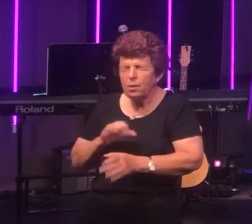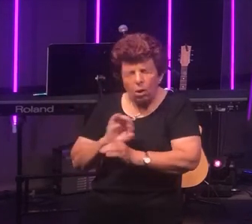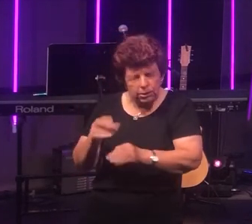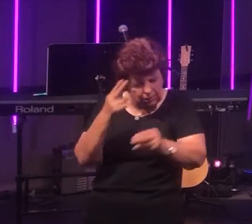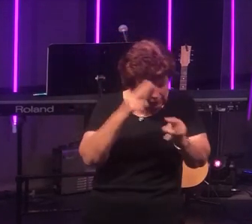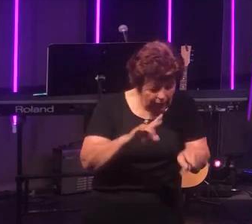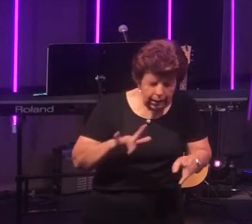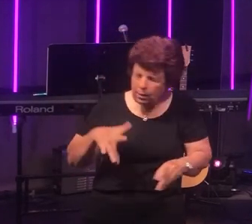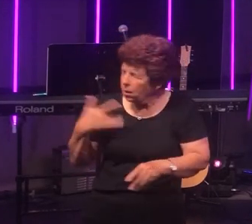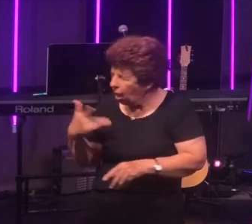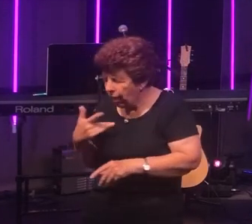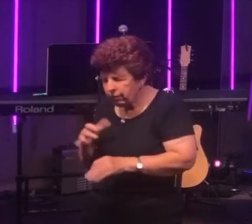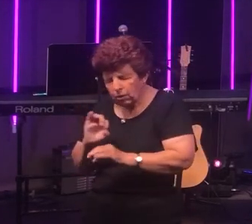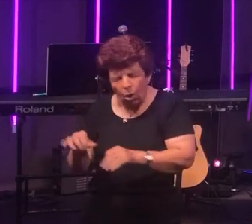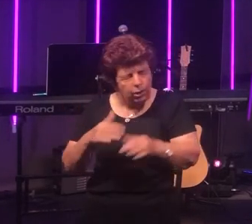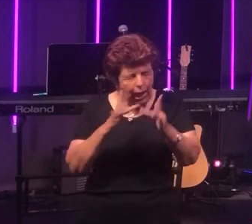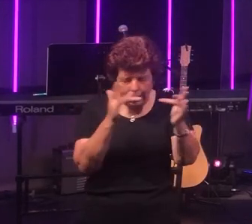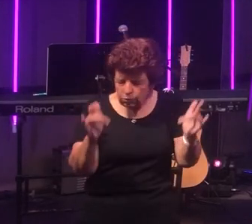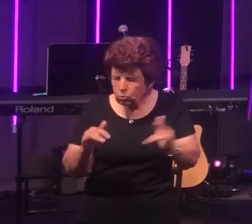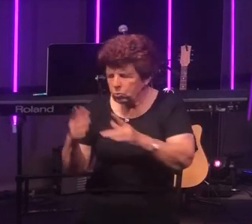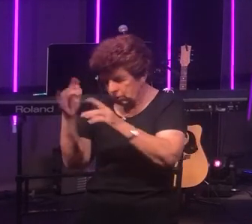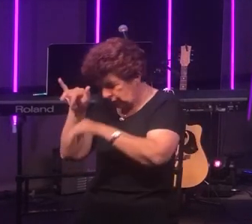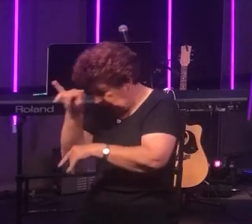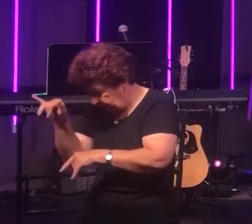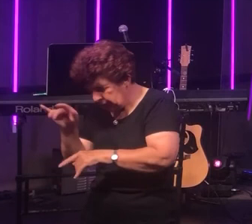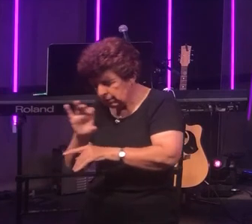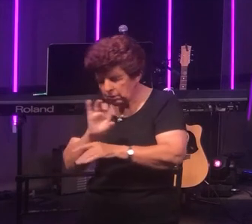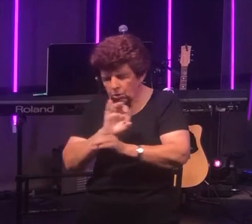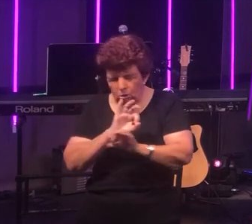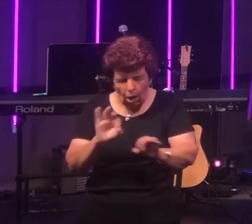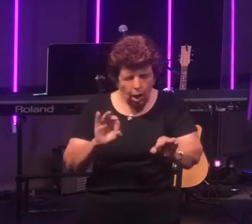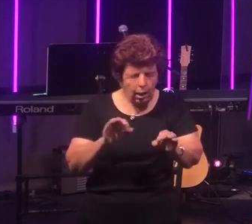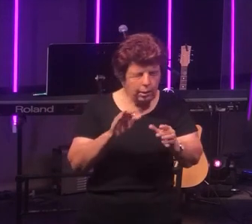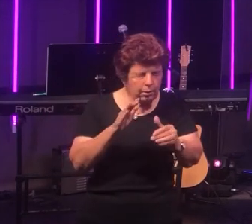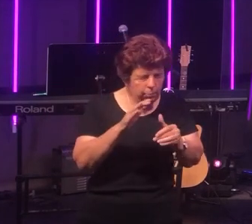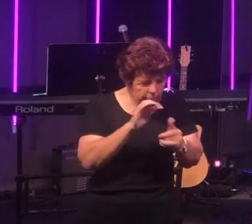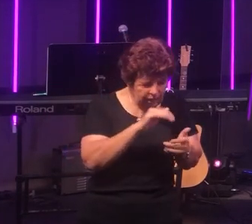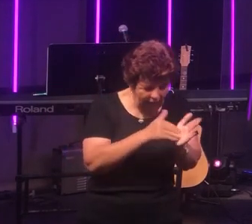life neither Angels nor demons neither the present nor the future nor any